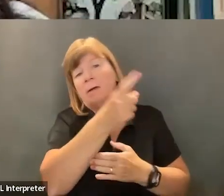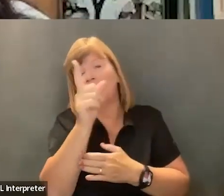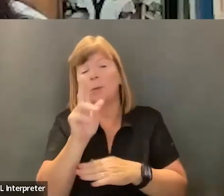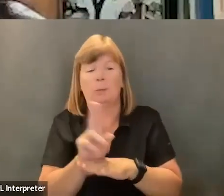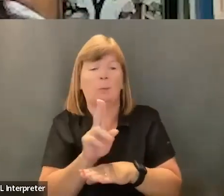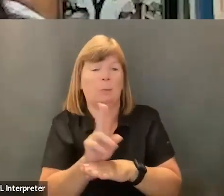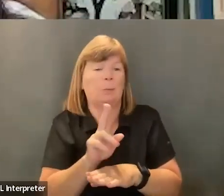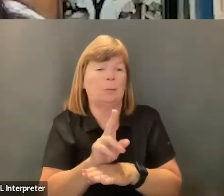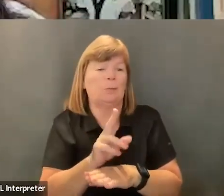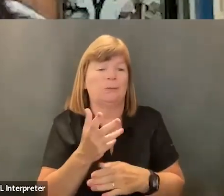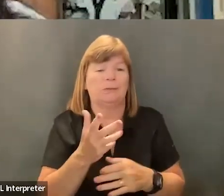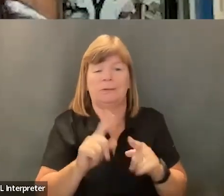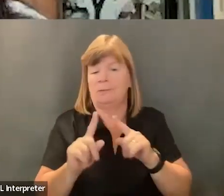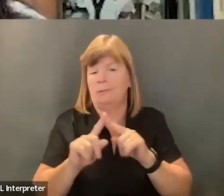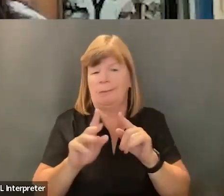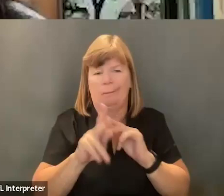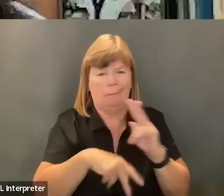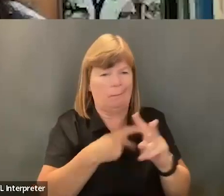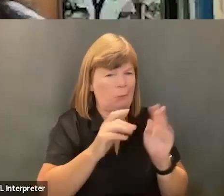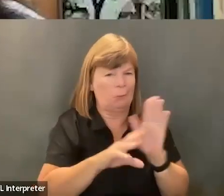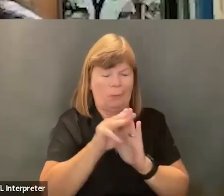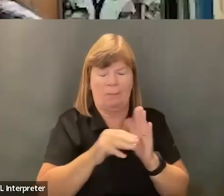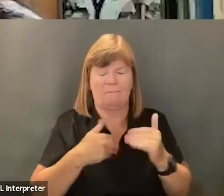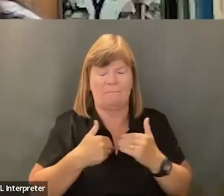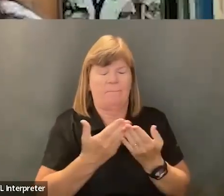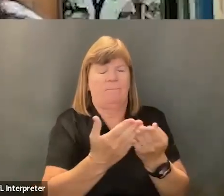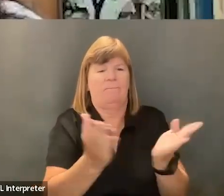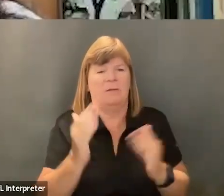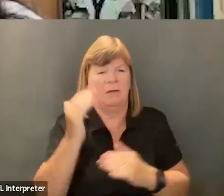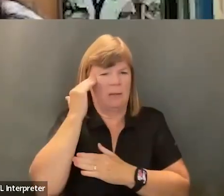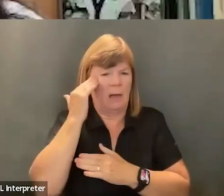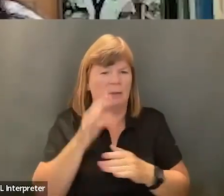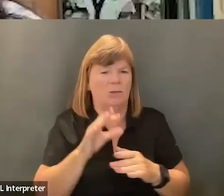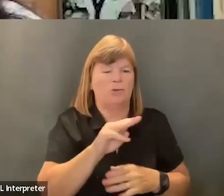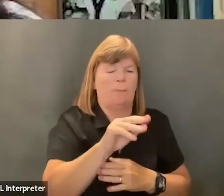ELA curricula on the market uh knowledge matters campaign highlights some of those